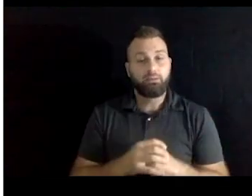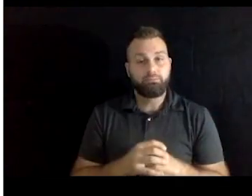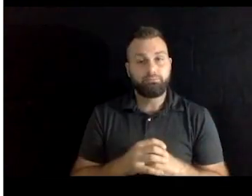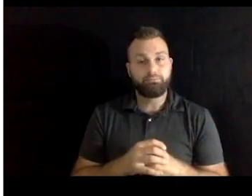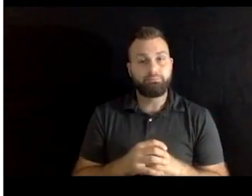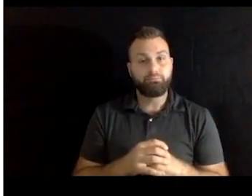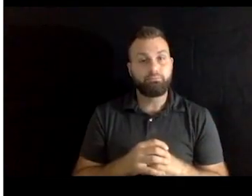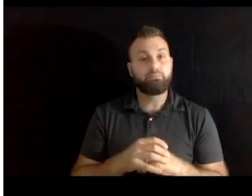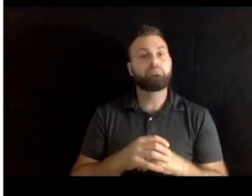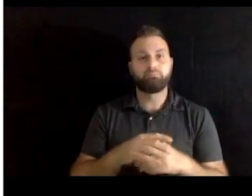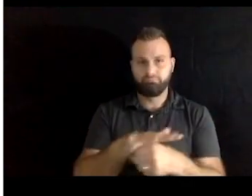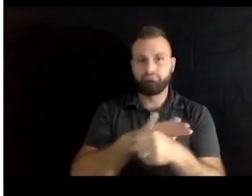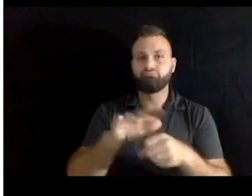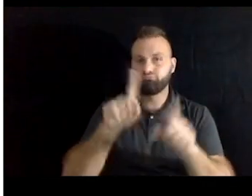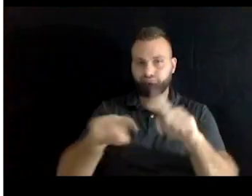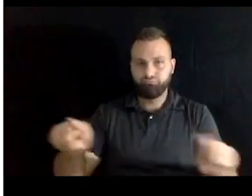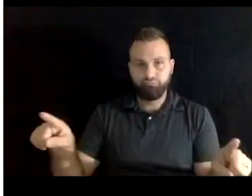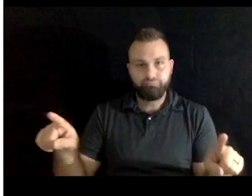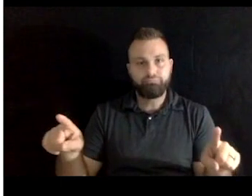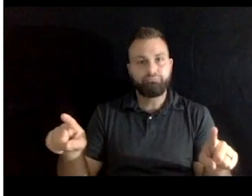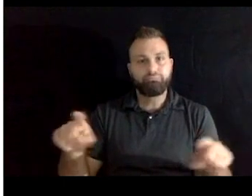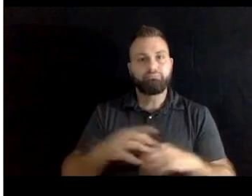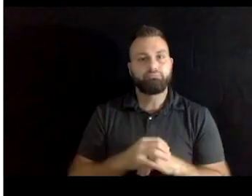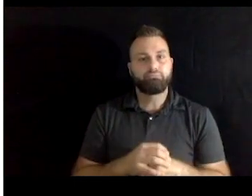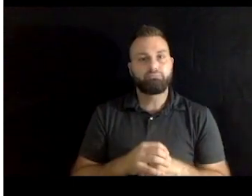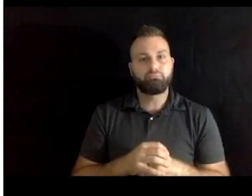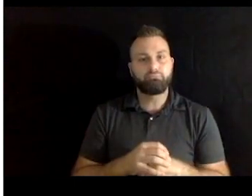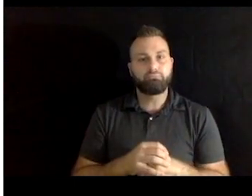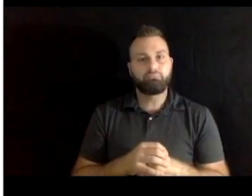just as the intervention components and target populations did,